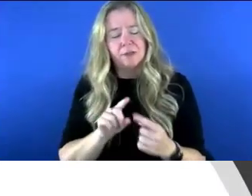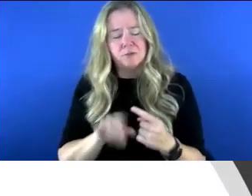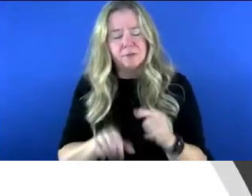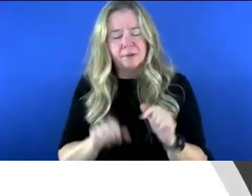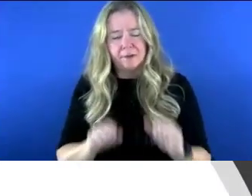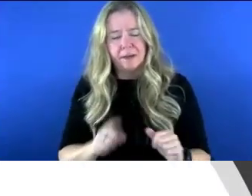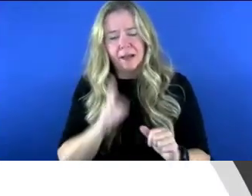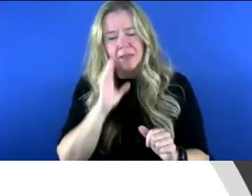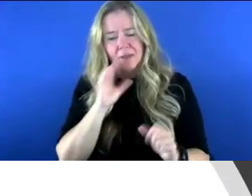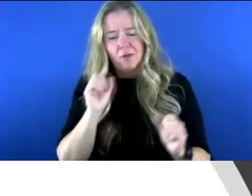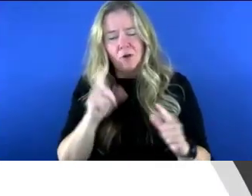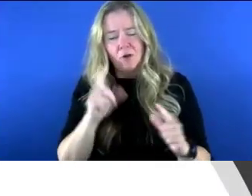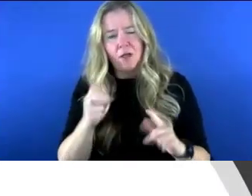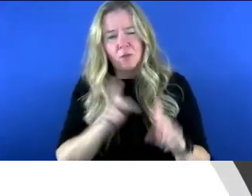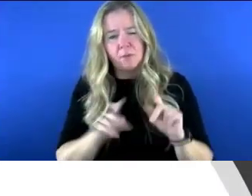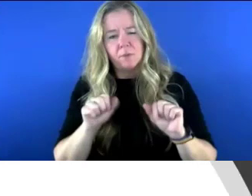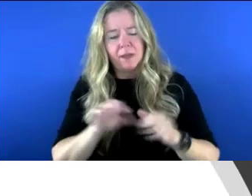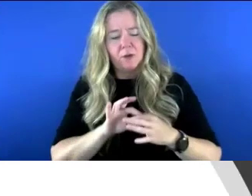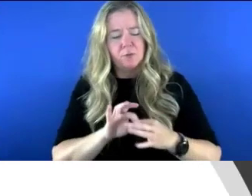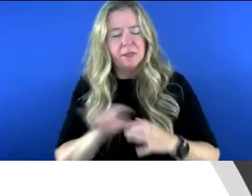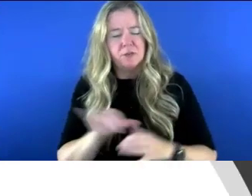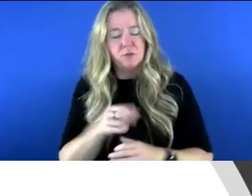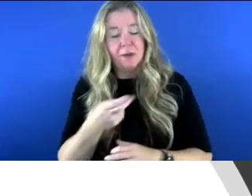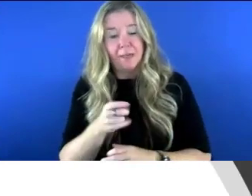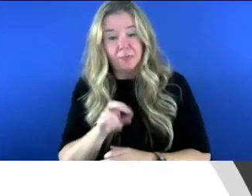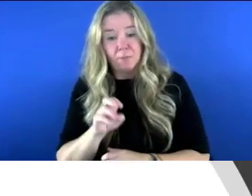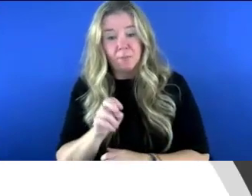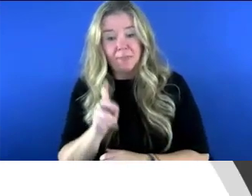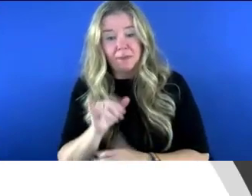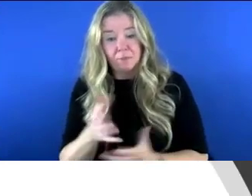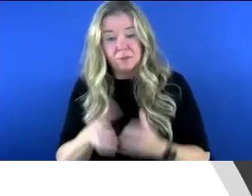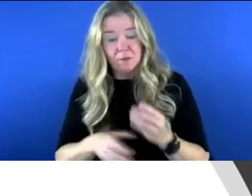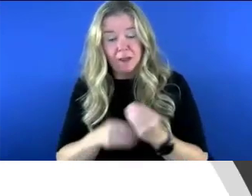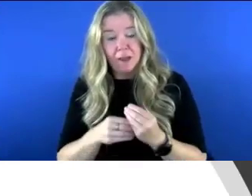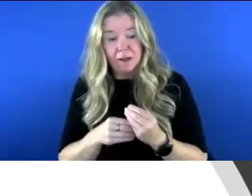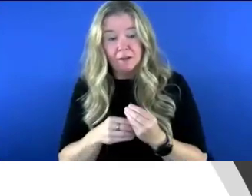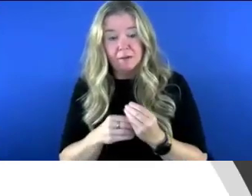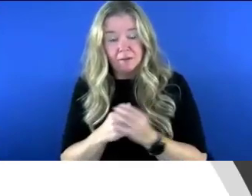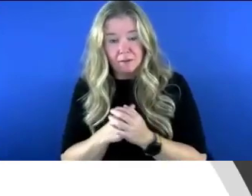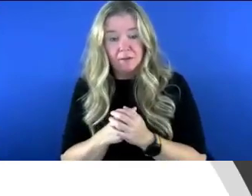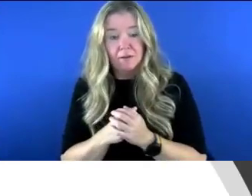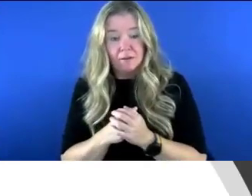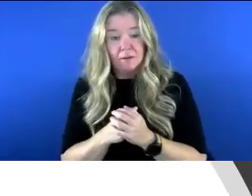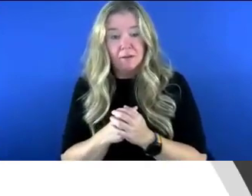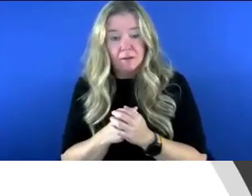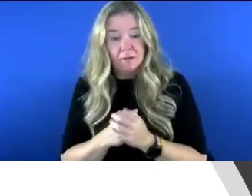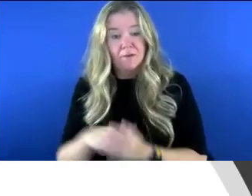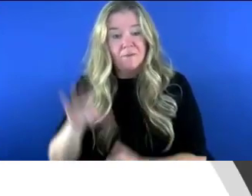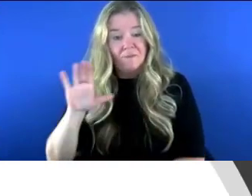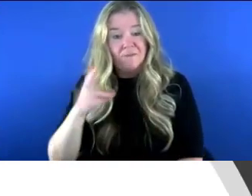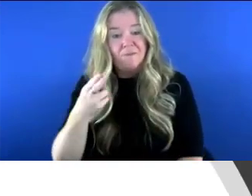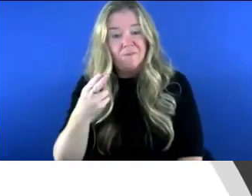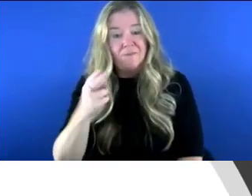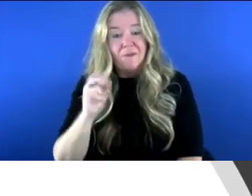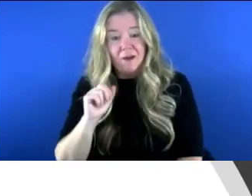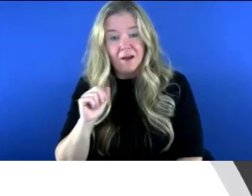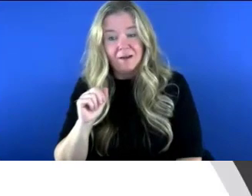the others on the call can as well. Heather or Bethany, do you want to add anything? BETHANY BLINSTRUB >> This is-- oh, go ahead, Heather.